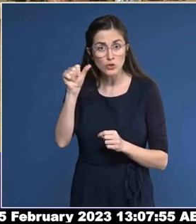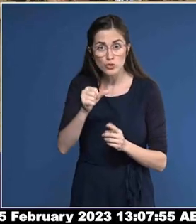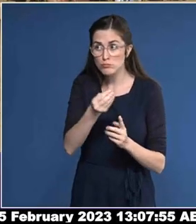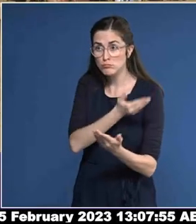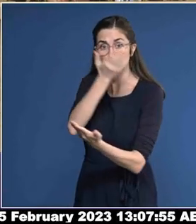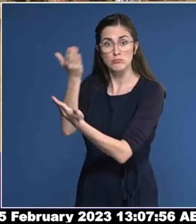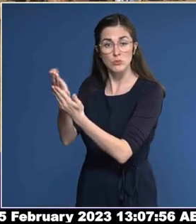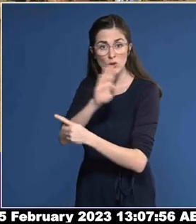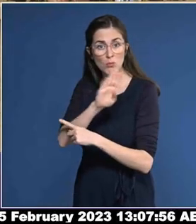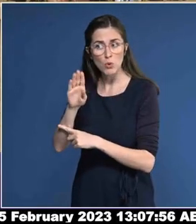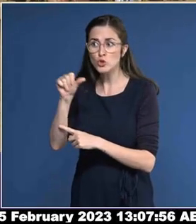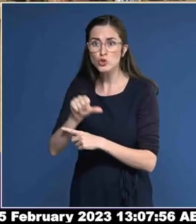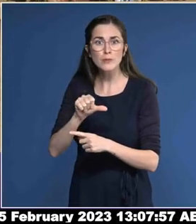that is appropriate for the position.